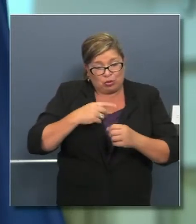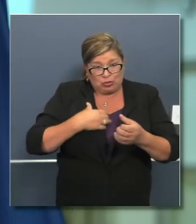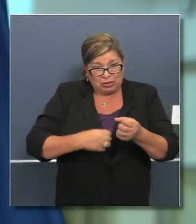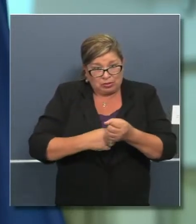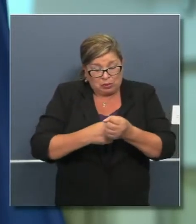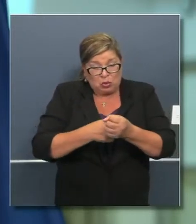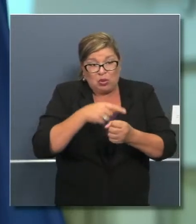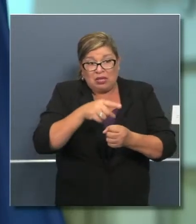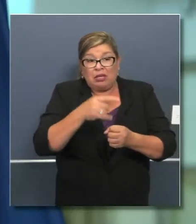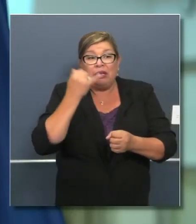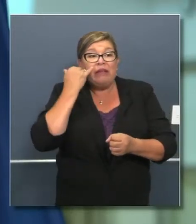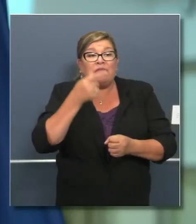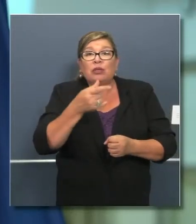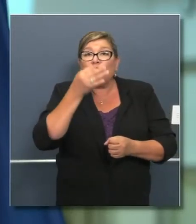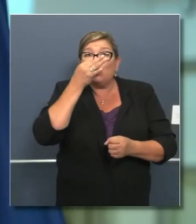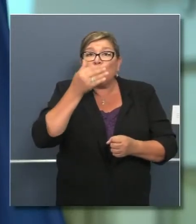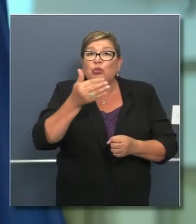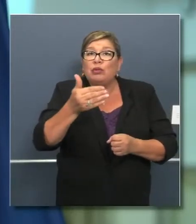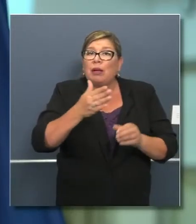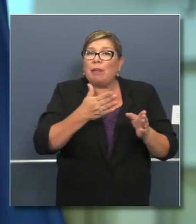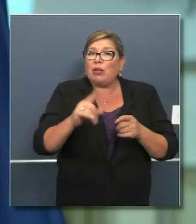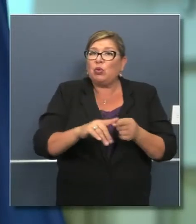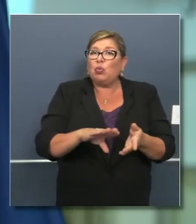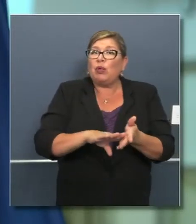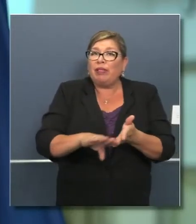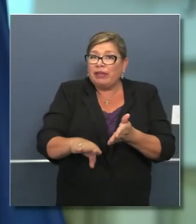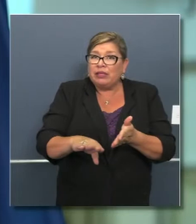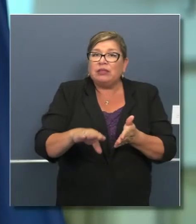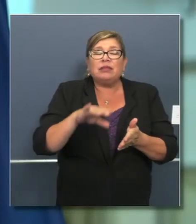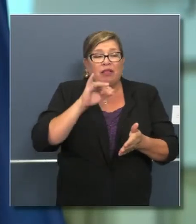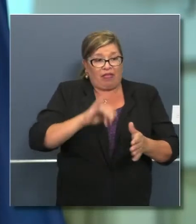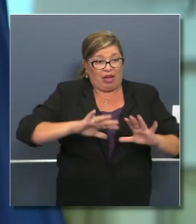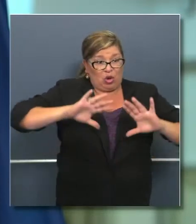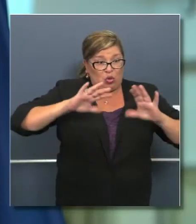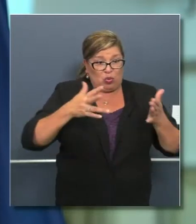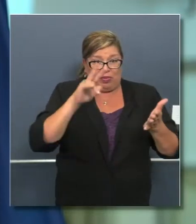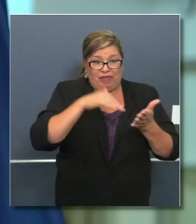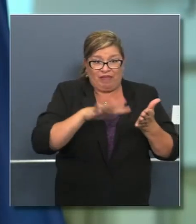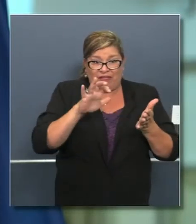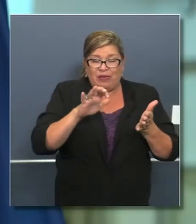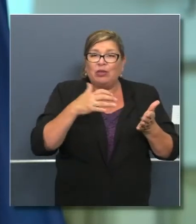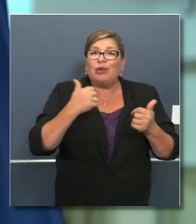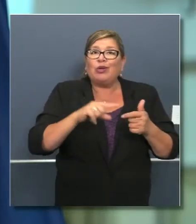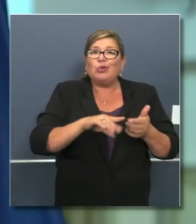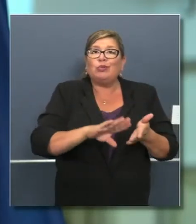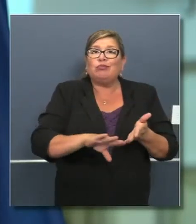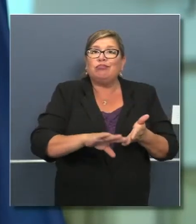released the next number of months that we would start moving that court that begins July 1st next